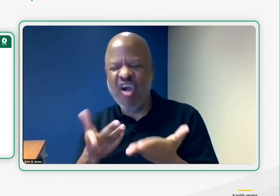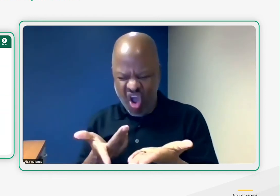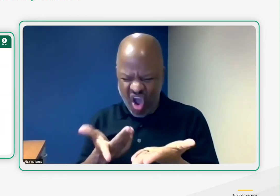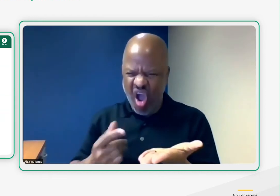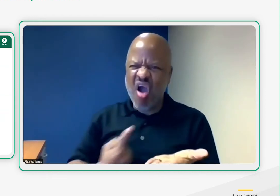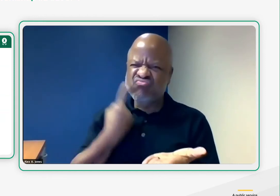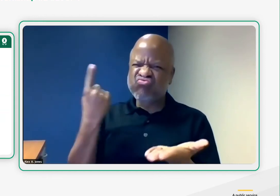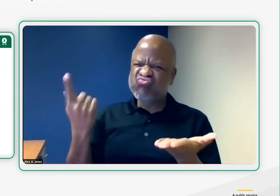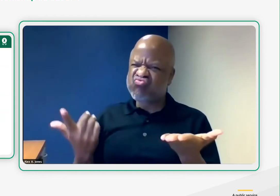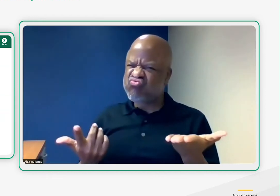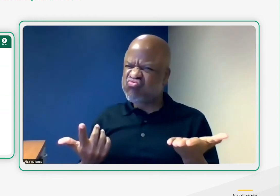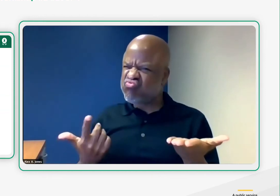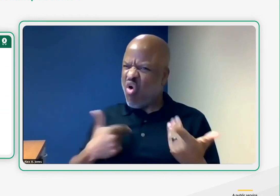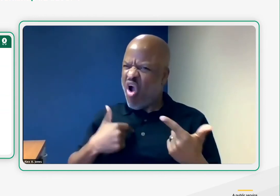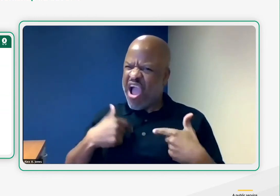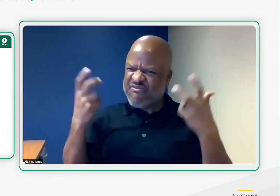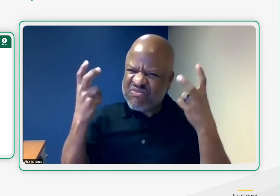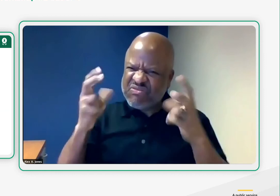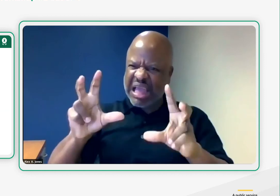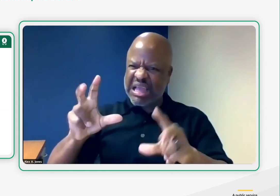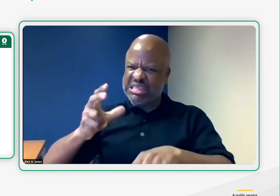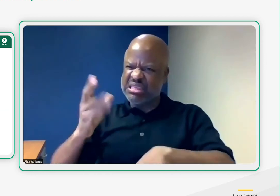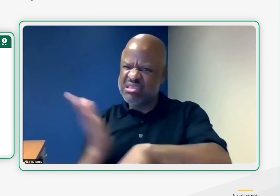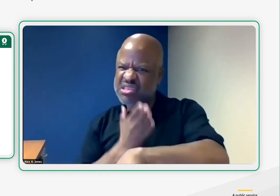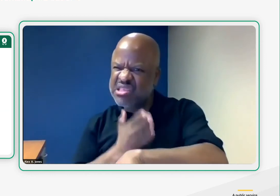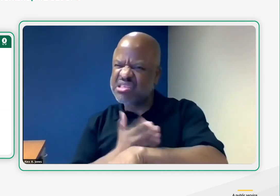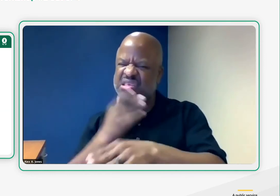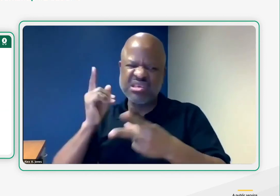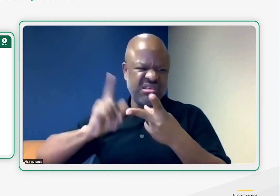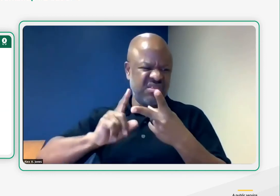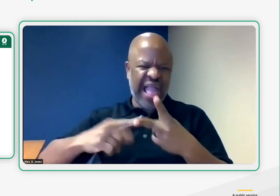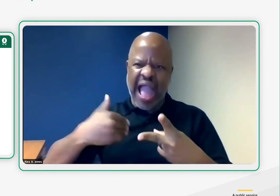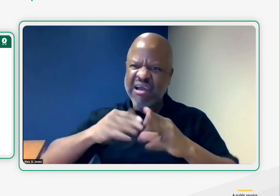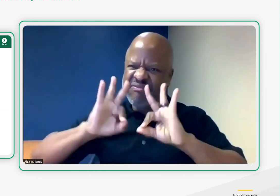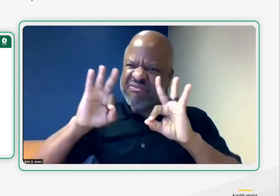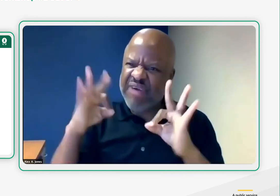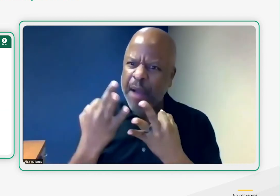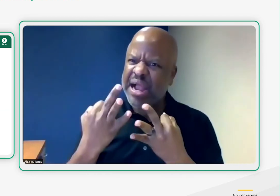A house that costs $70,000 or $190,000, that's the value that it’s actually appraised for.